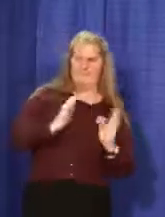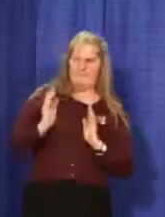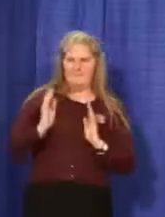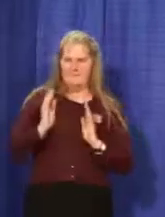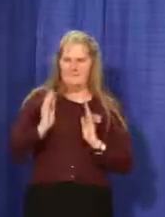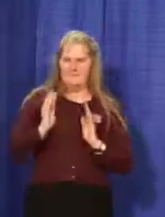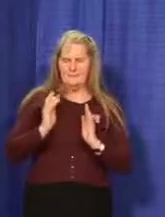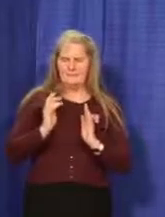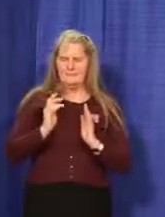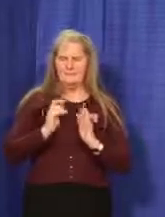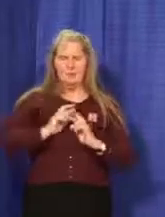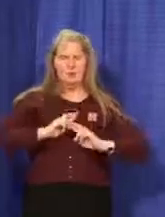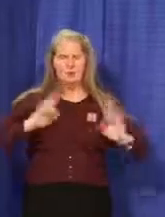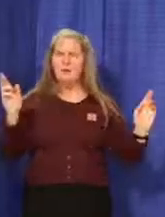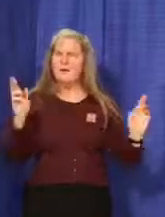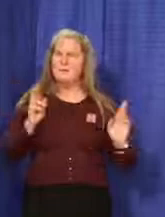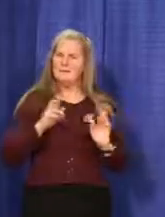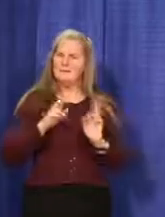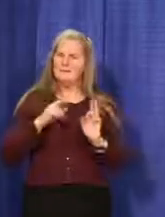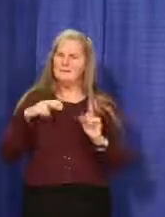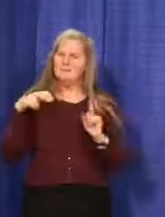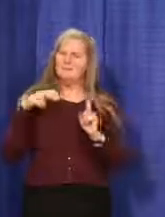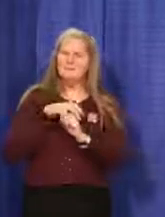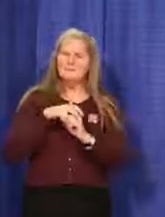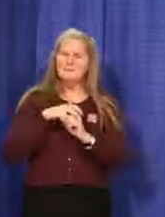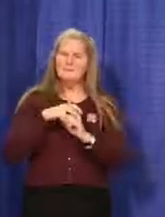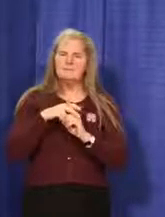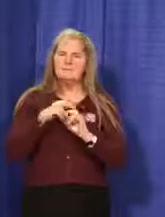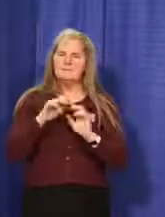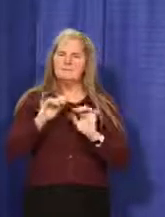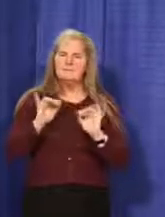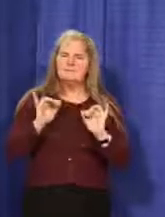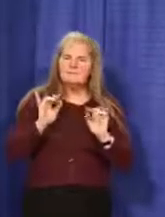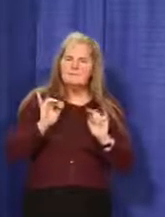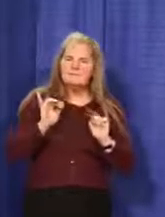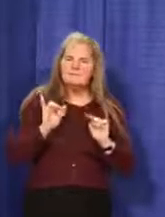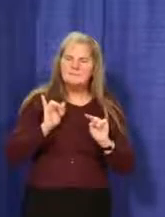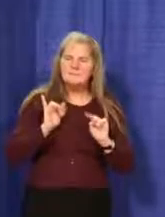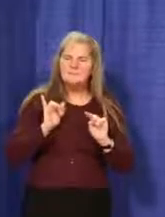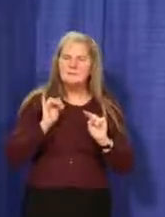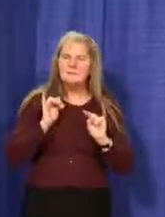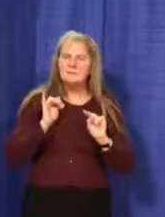whole strategy is around being ahead of anticipating that